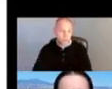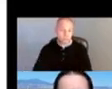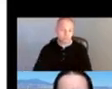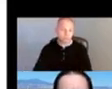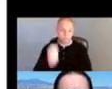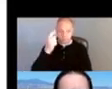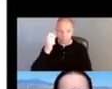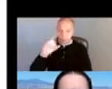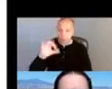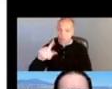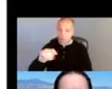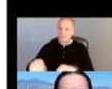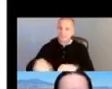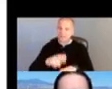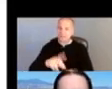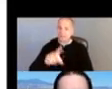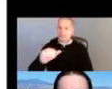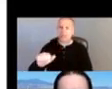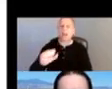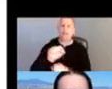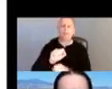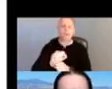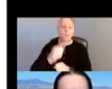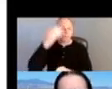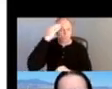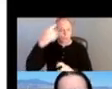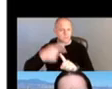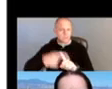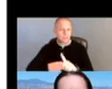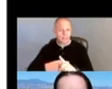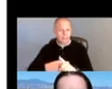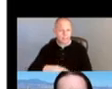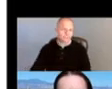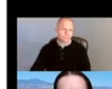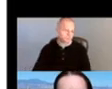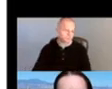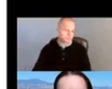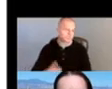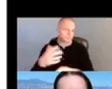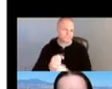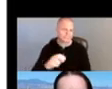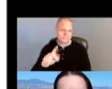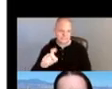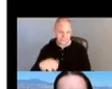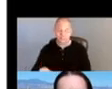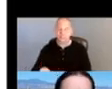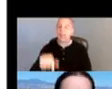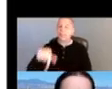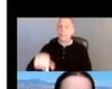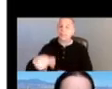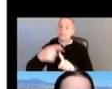Disability Employment Awareness Month or NDEAM. During the month we celebrate the contributions